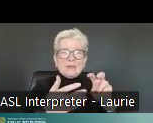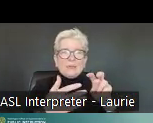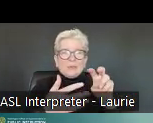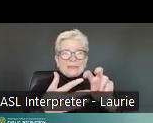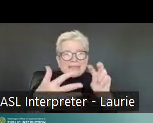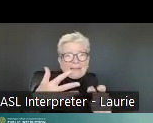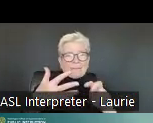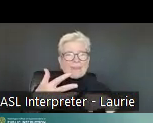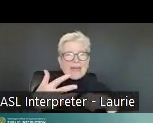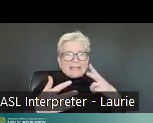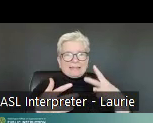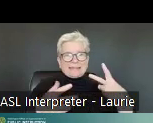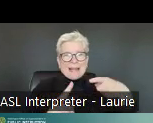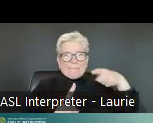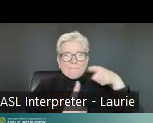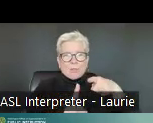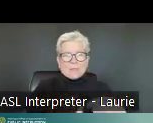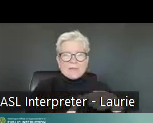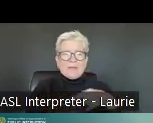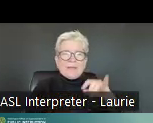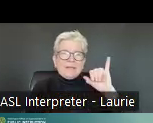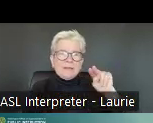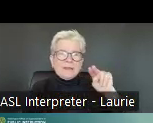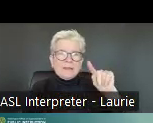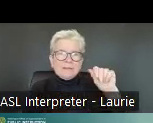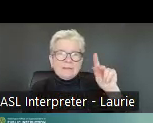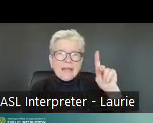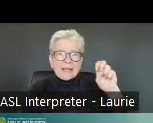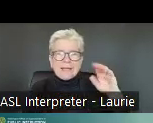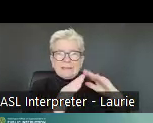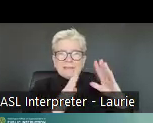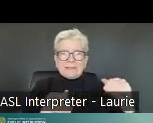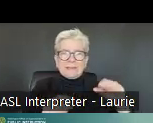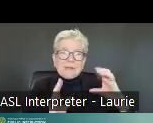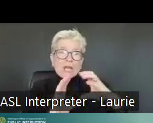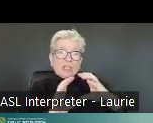that second bullet of an intake system. Our chapter eight of the Washington